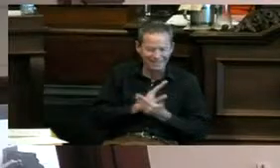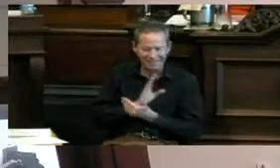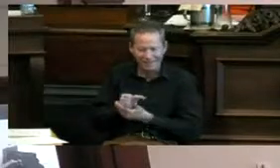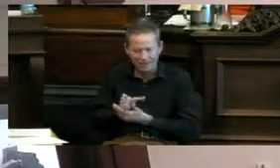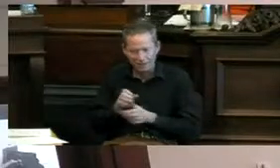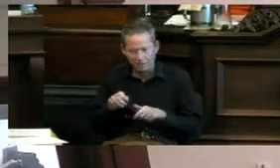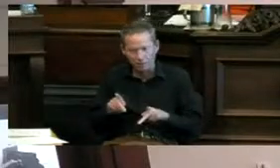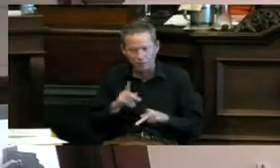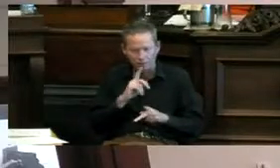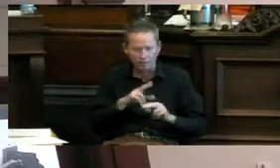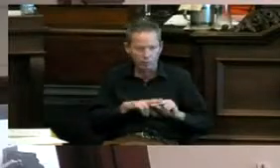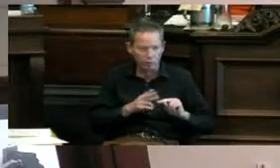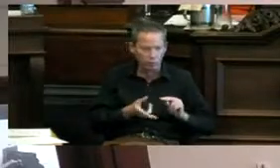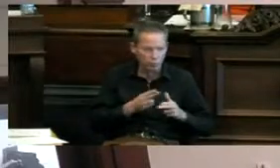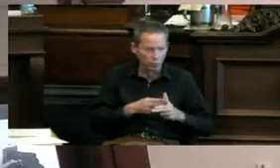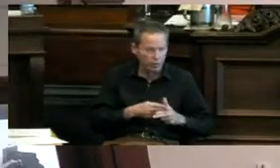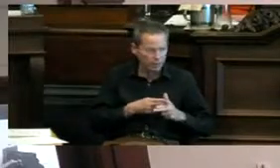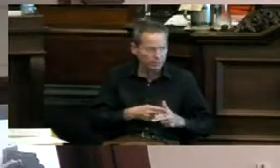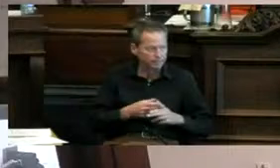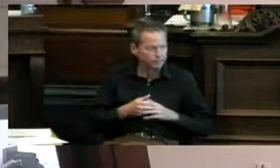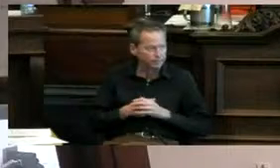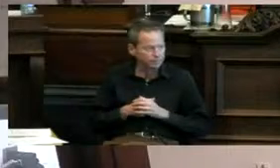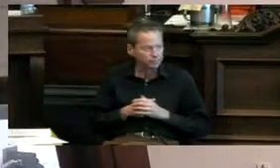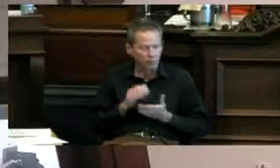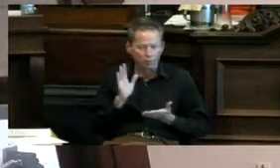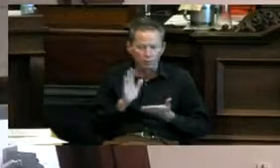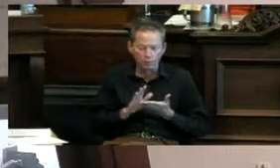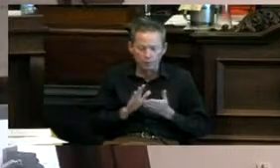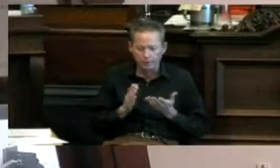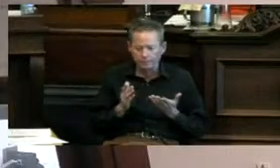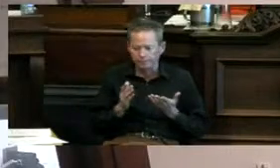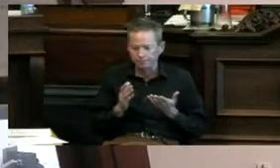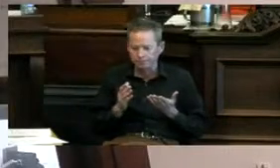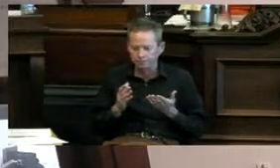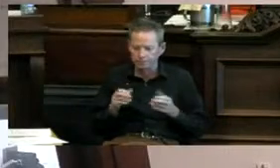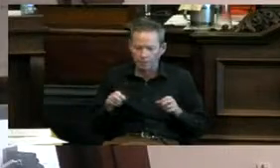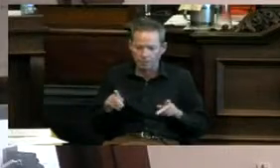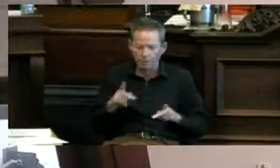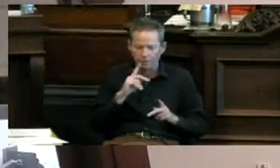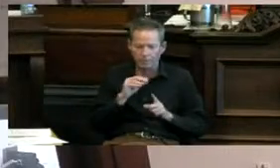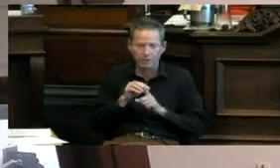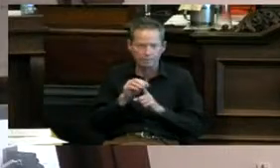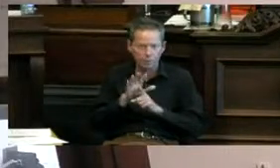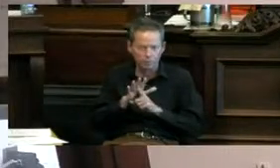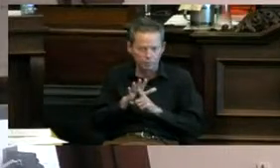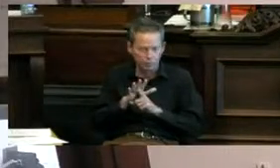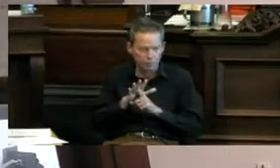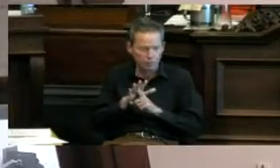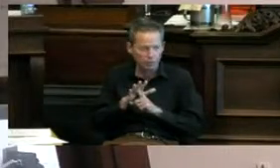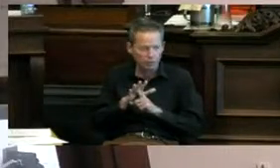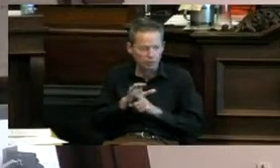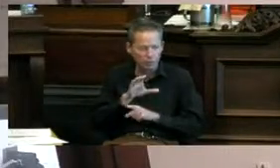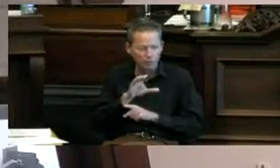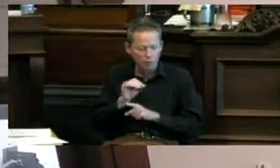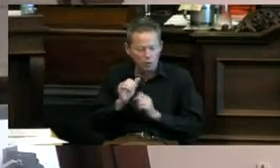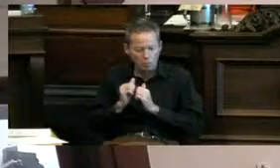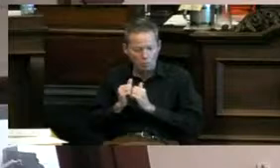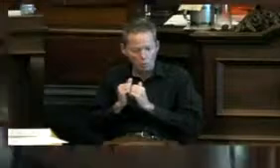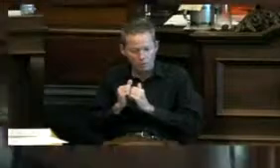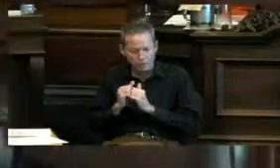loss drug is the, you know, less invasive opportunity for them to